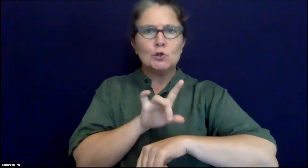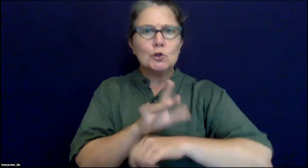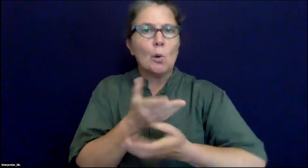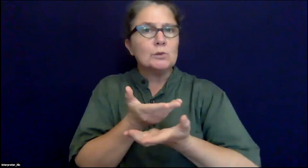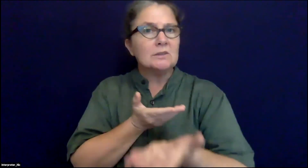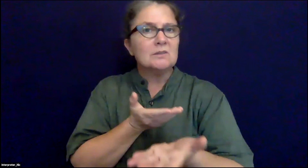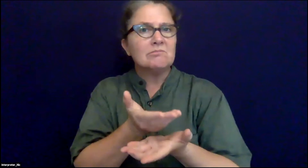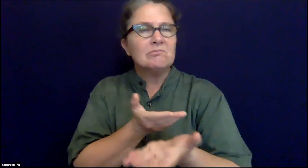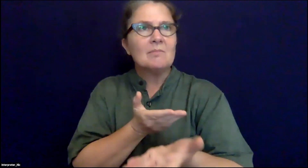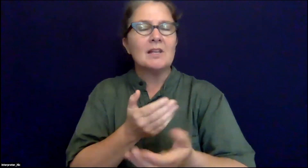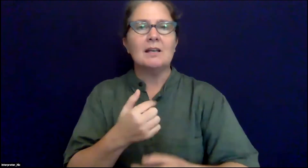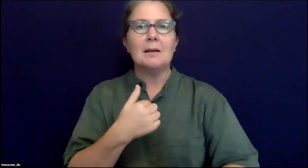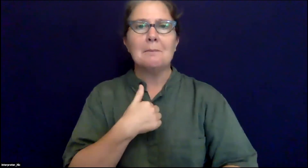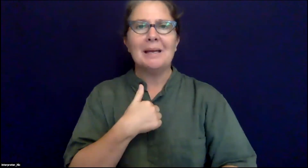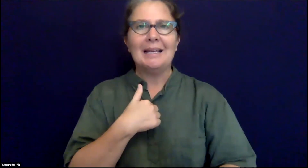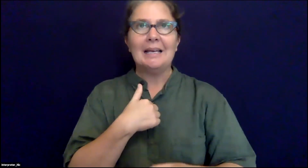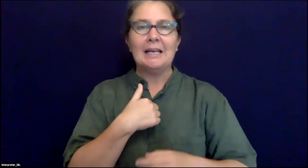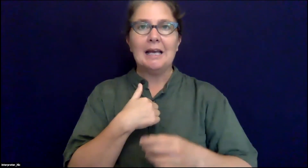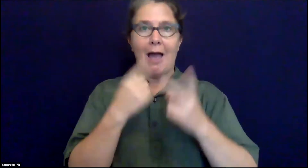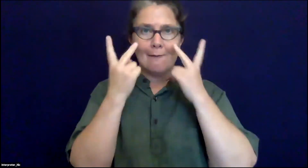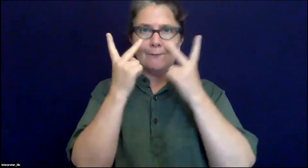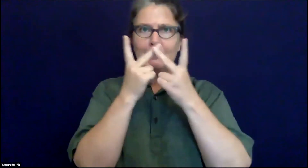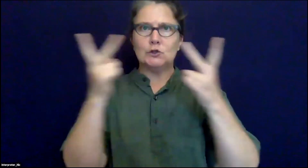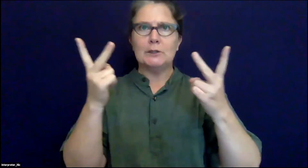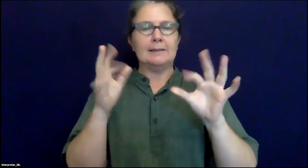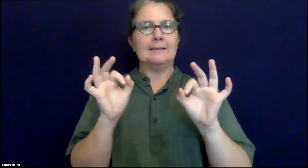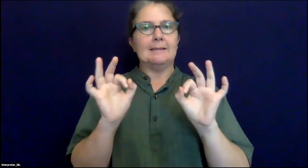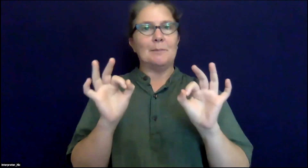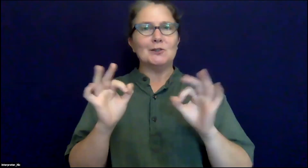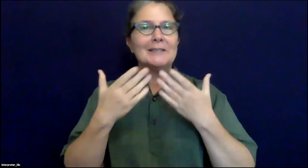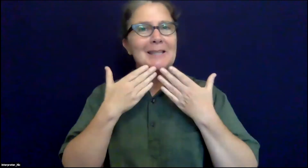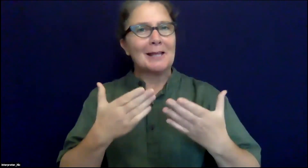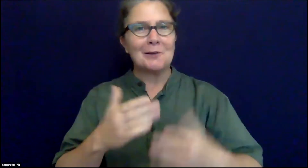and I am a vision specialist. Thanks, Paul. PAUL: Thank you. Thank you. Herman,